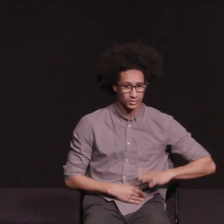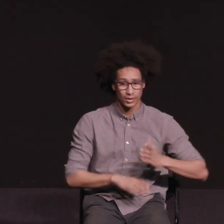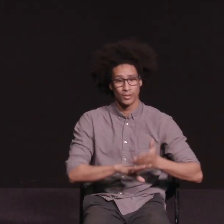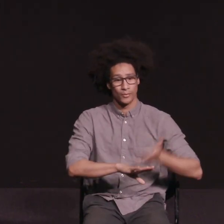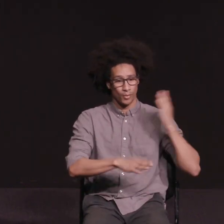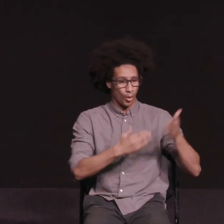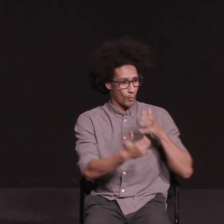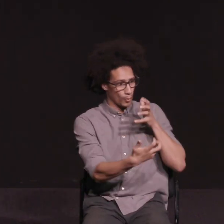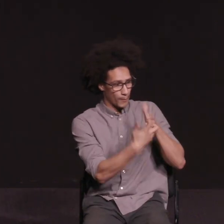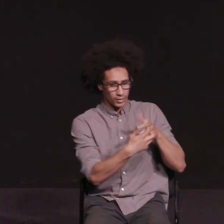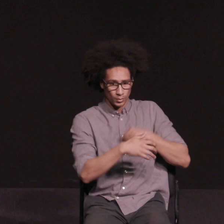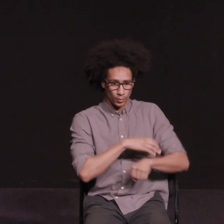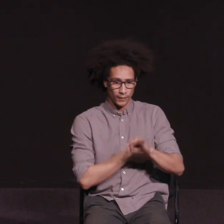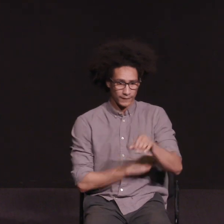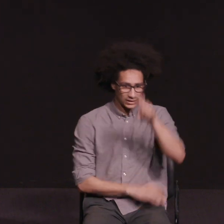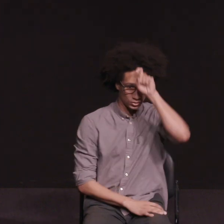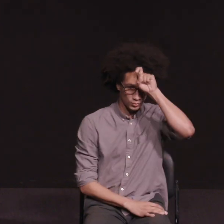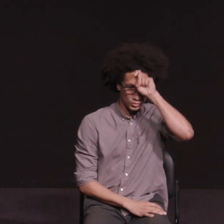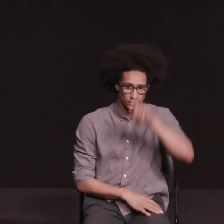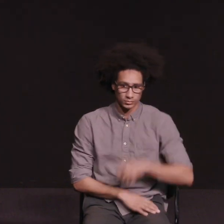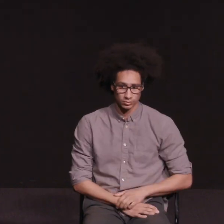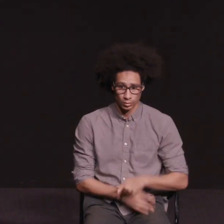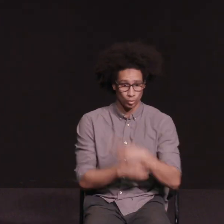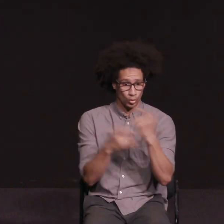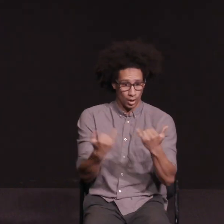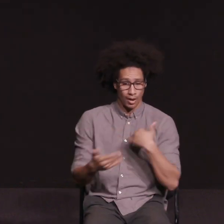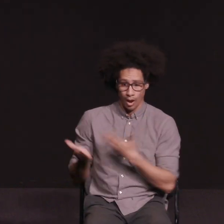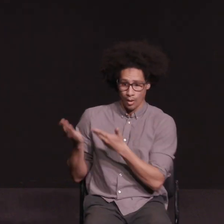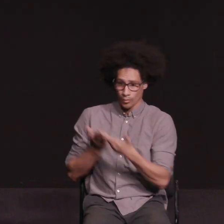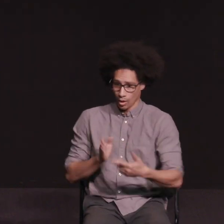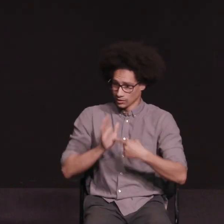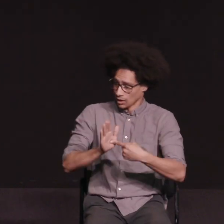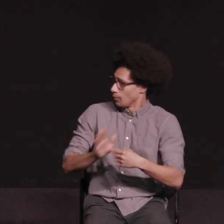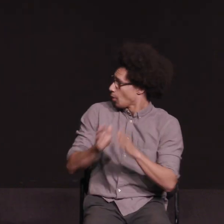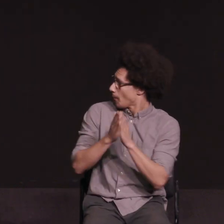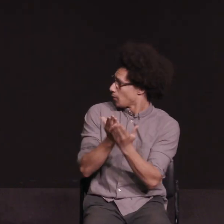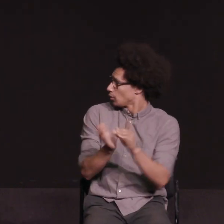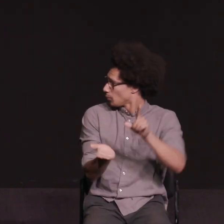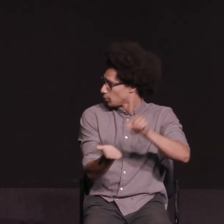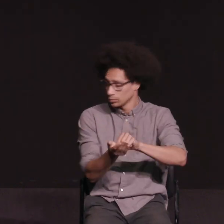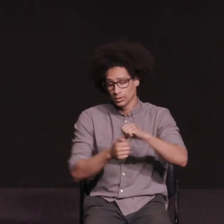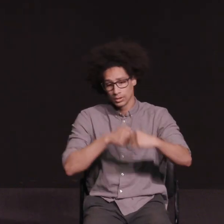Today I brought an example of a book published in 2004 called